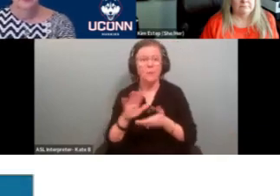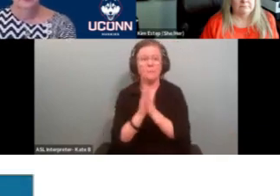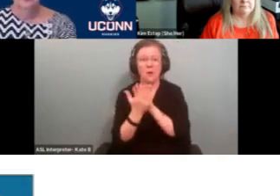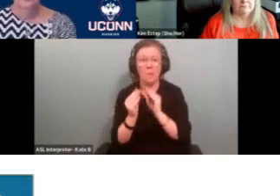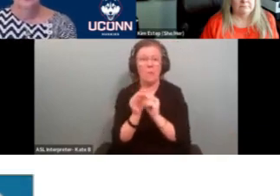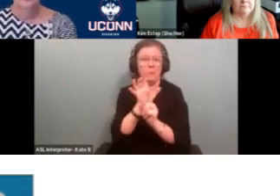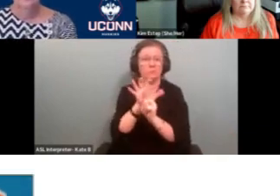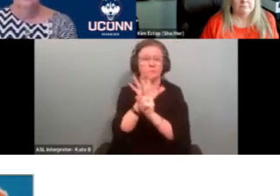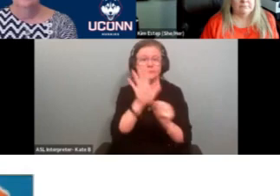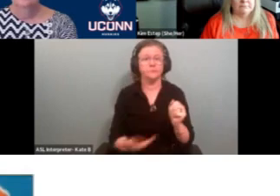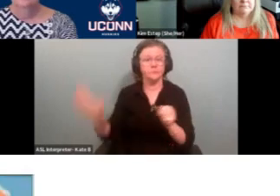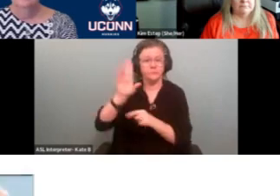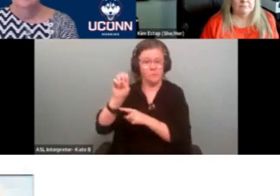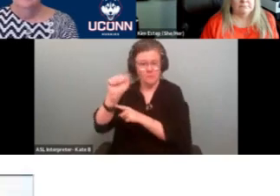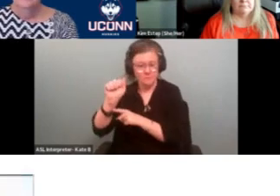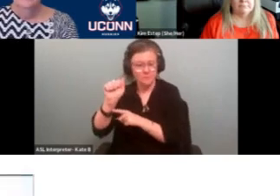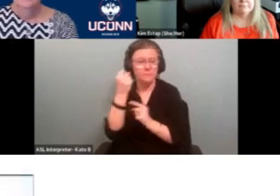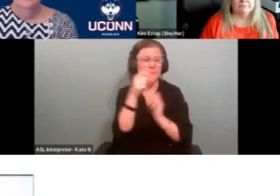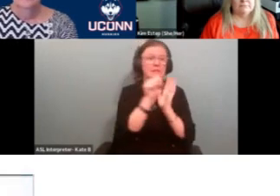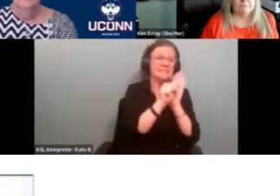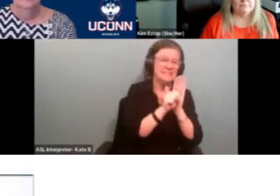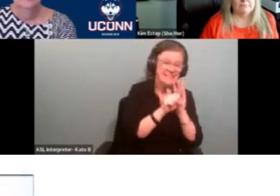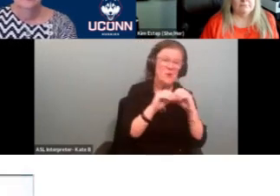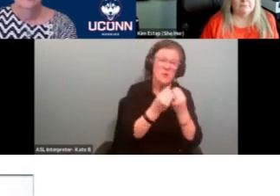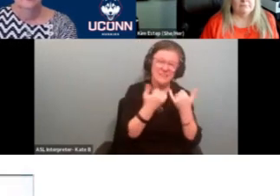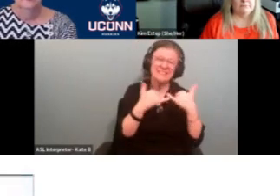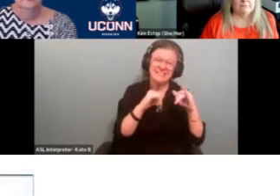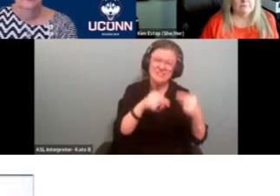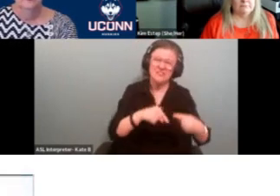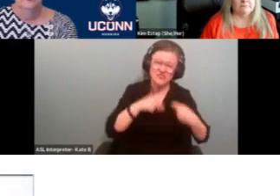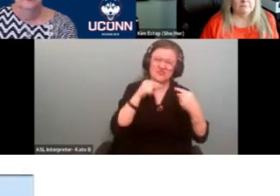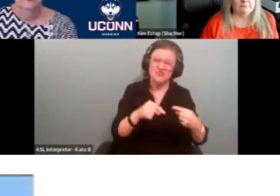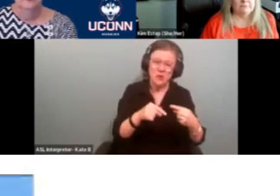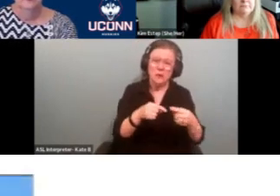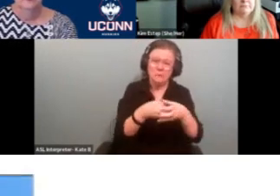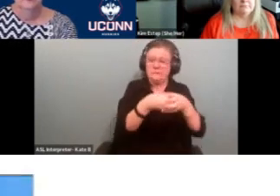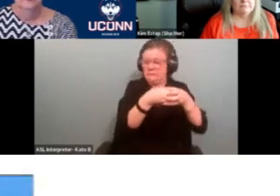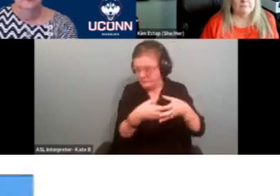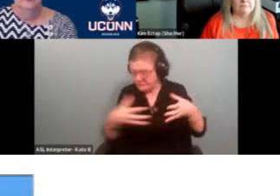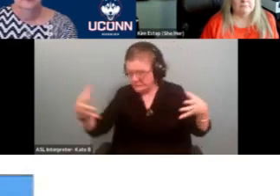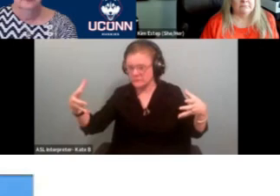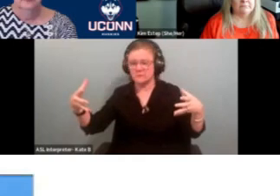states and organizations still struggle in moving beyond a value base and toward high